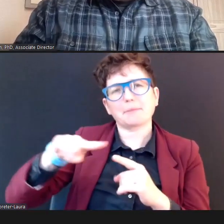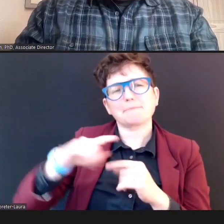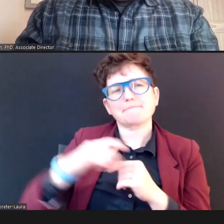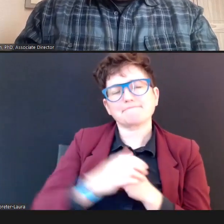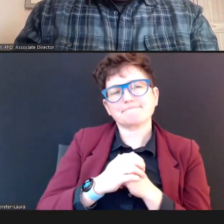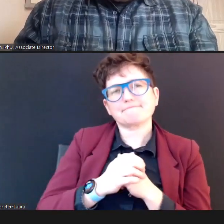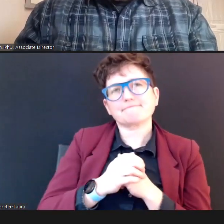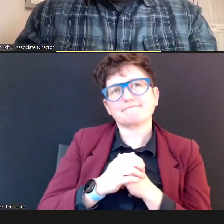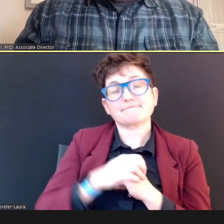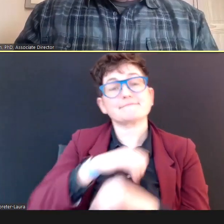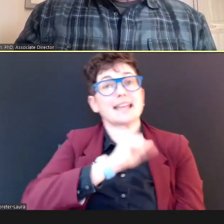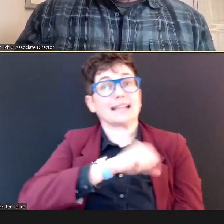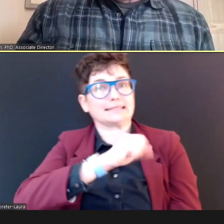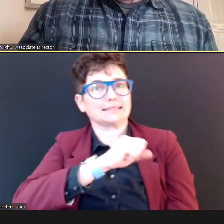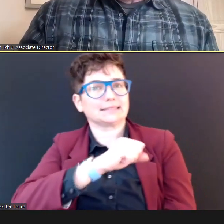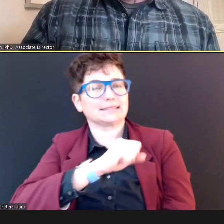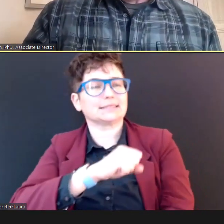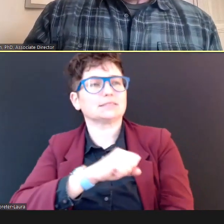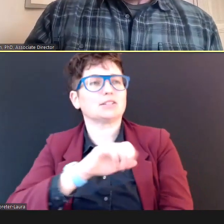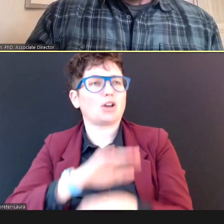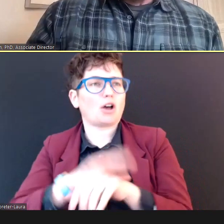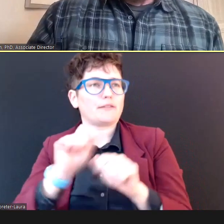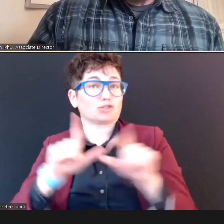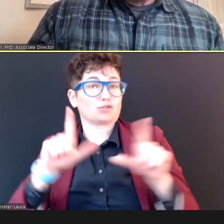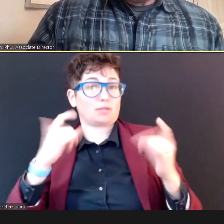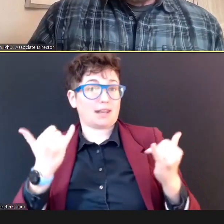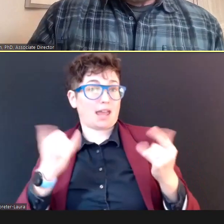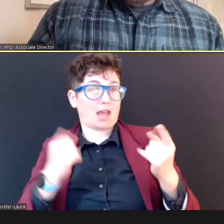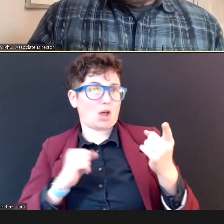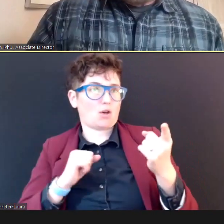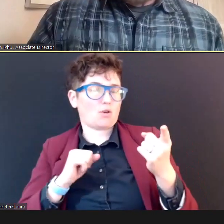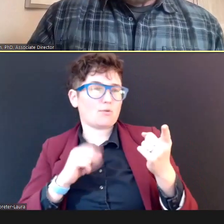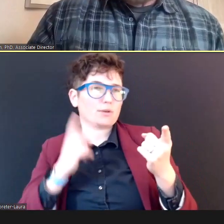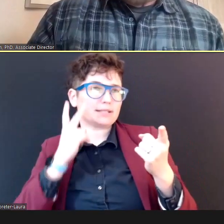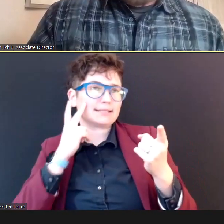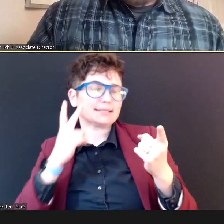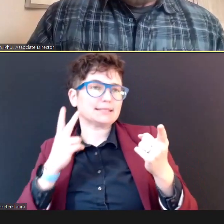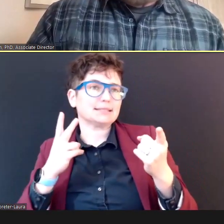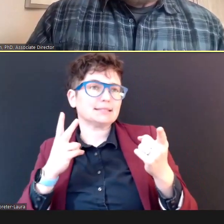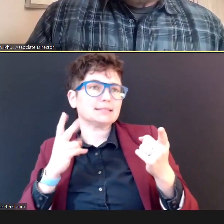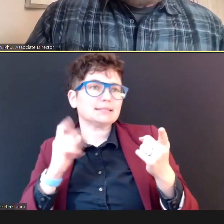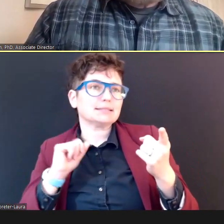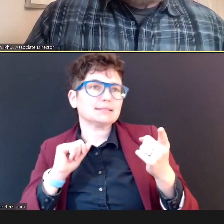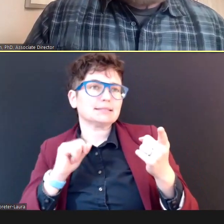the screen on the screen right now where